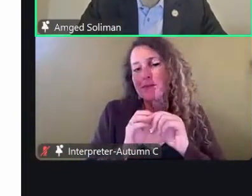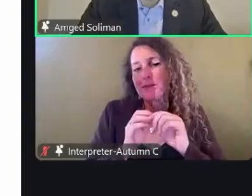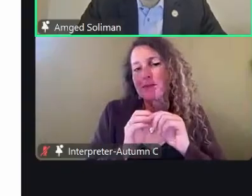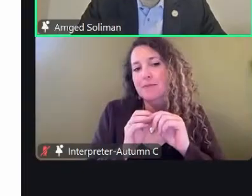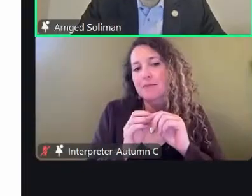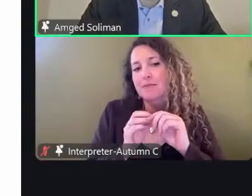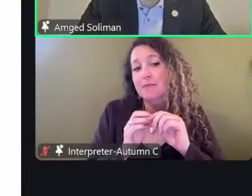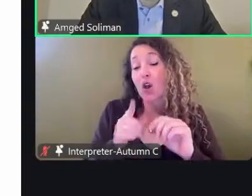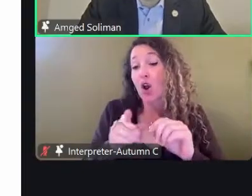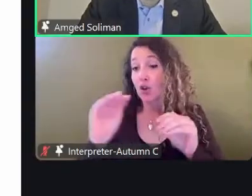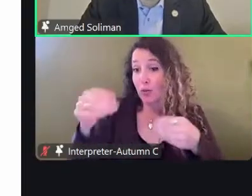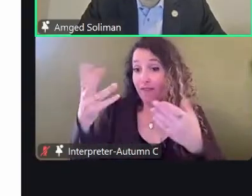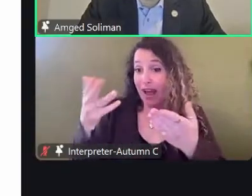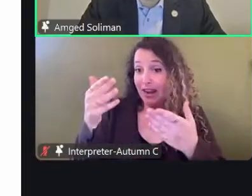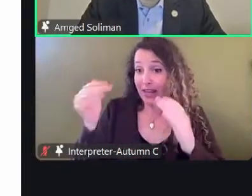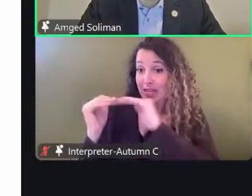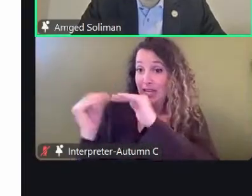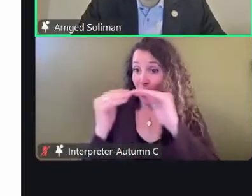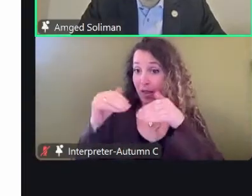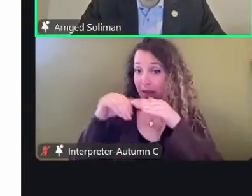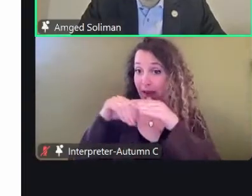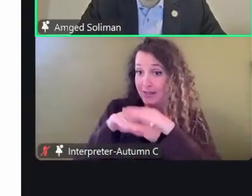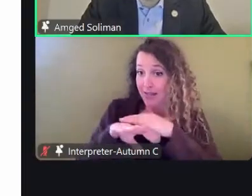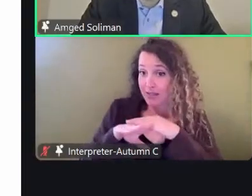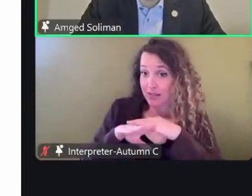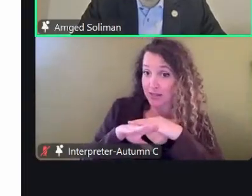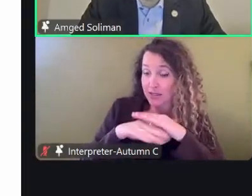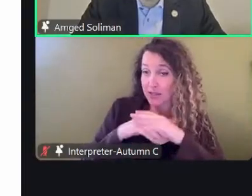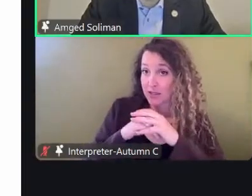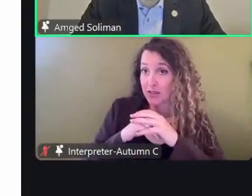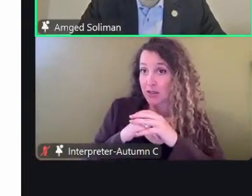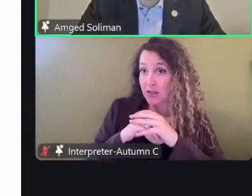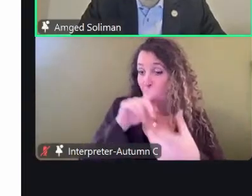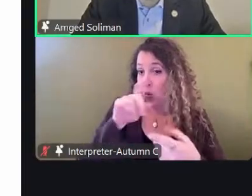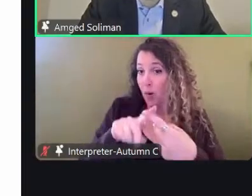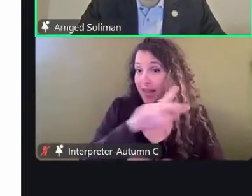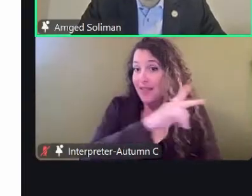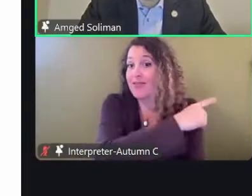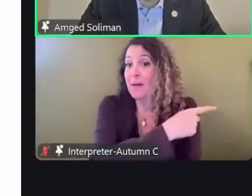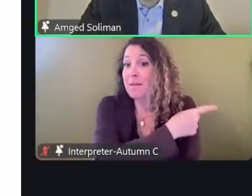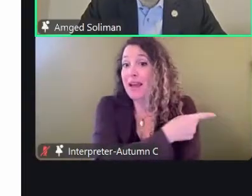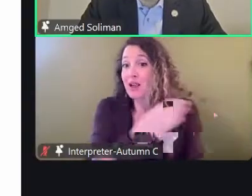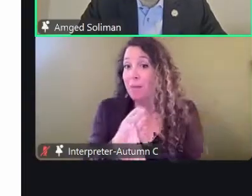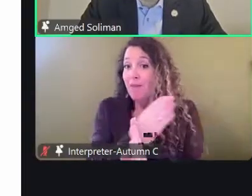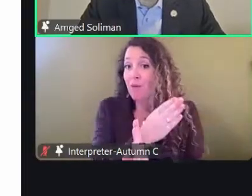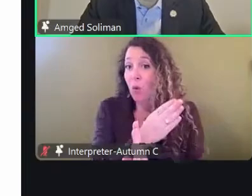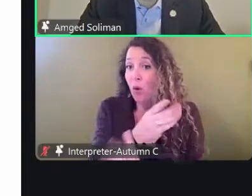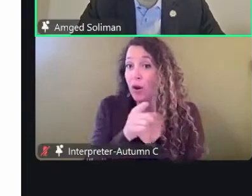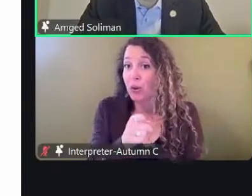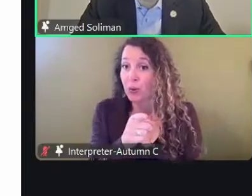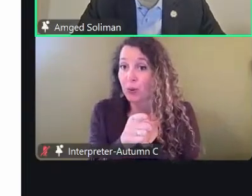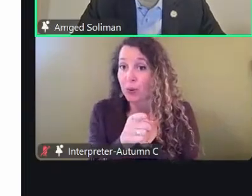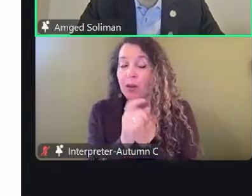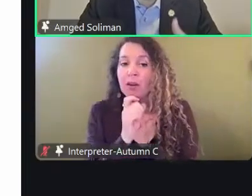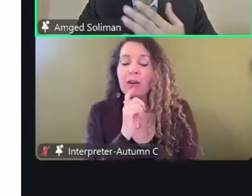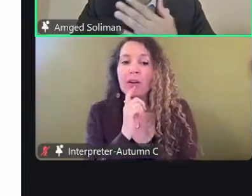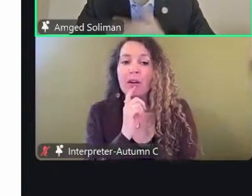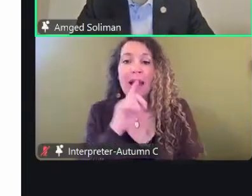are you providing equal access when the patient before you can't be treated because you didn't